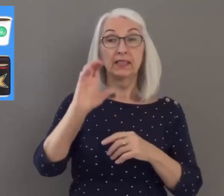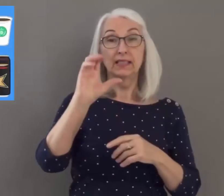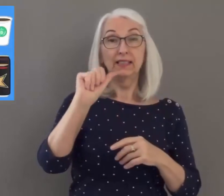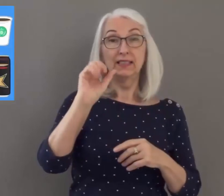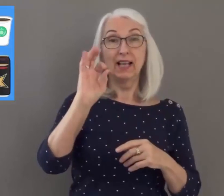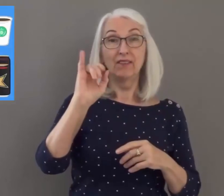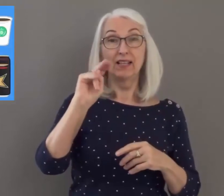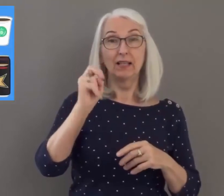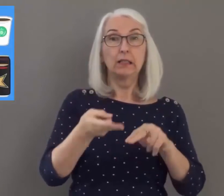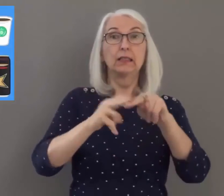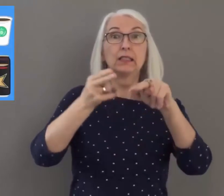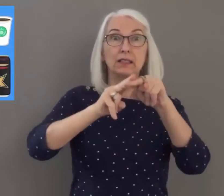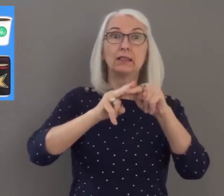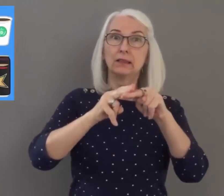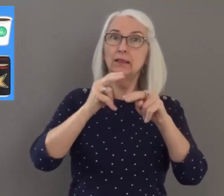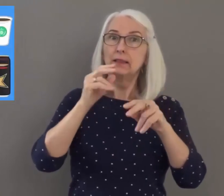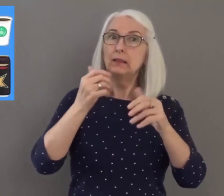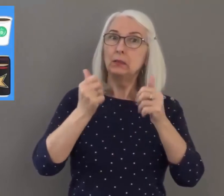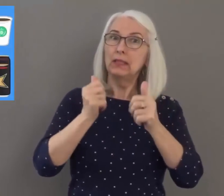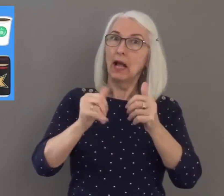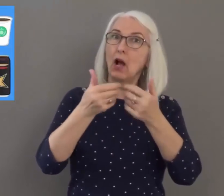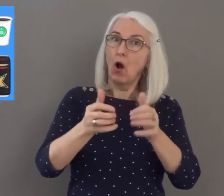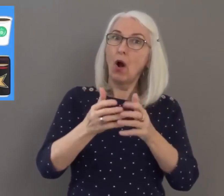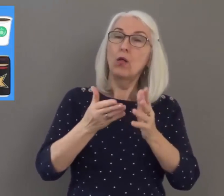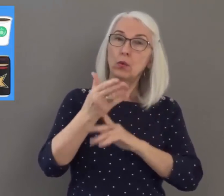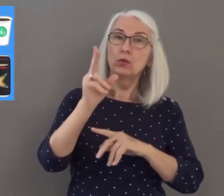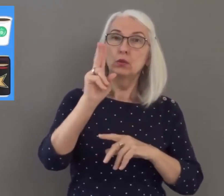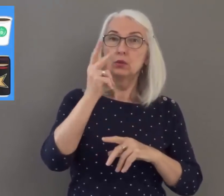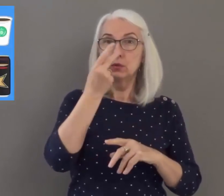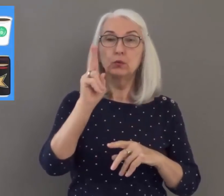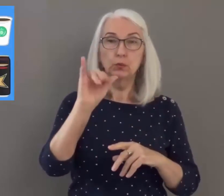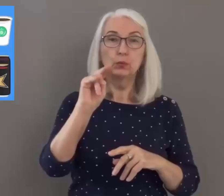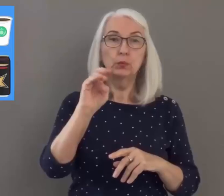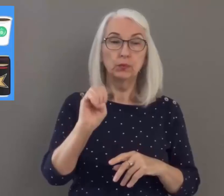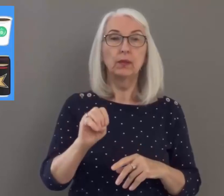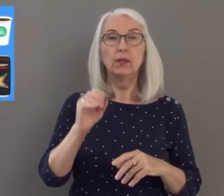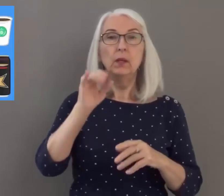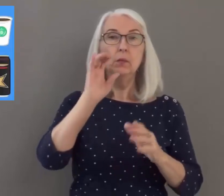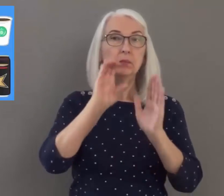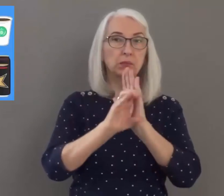Caffeine increases the rate at which calcium is lost through urine